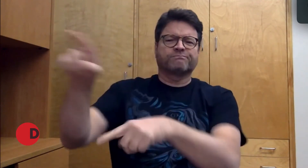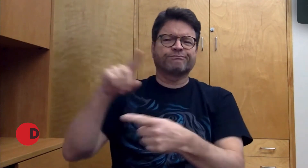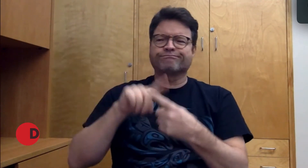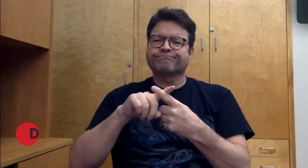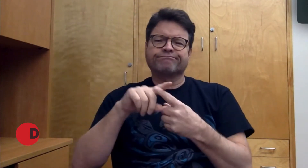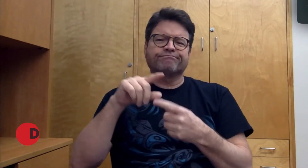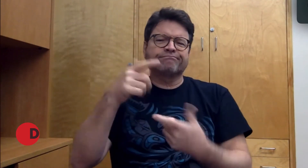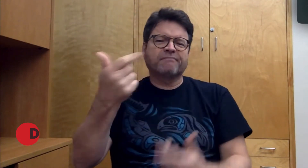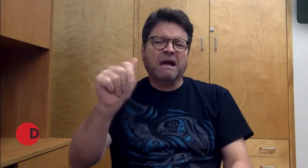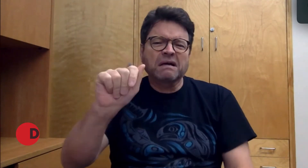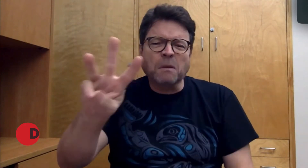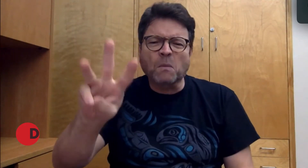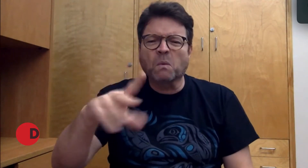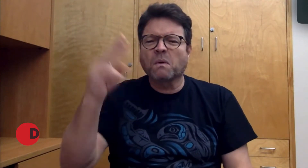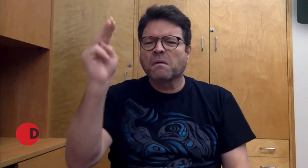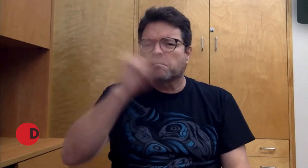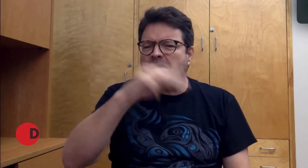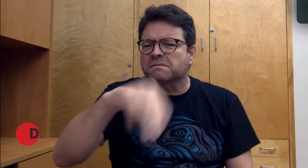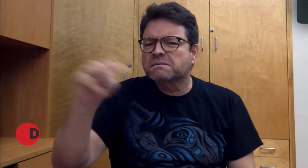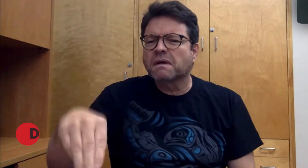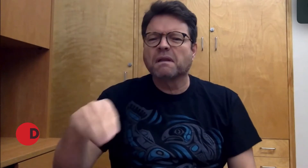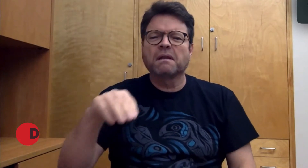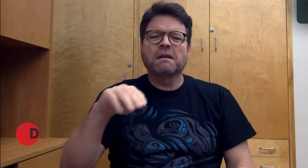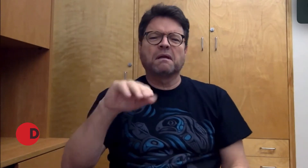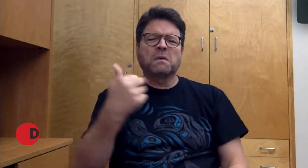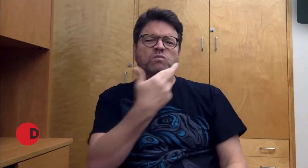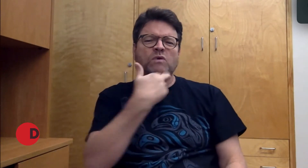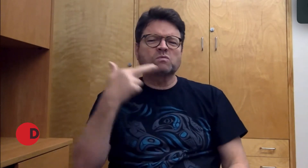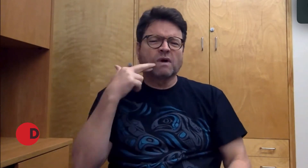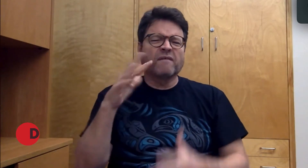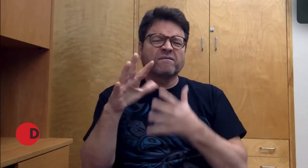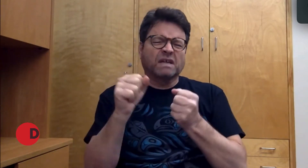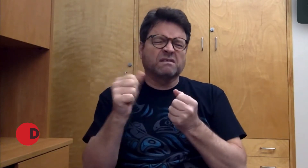I decided to go to A&W, McDonald's, or another fast food restaurant